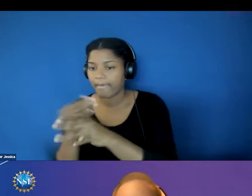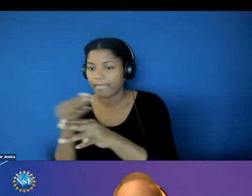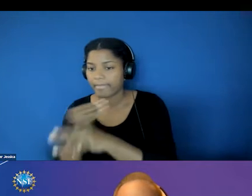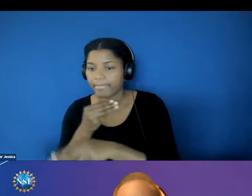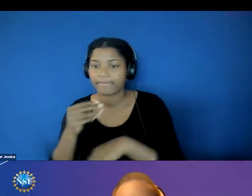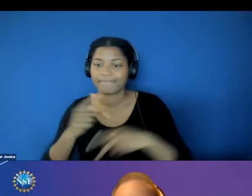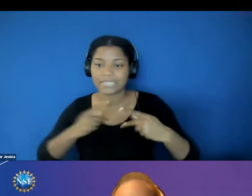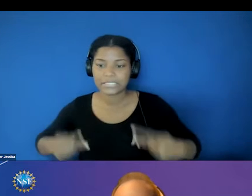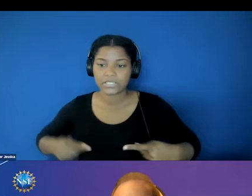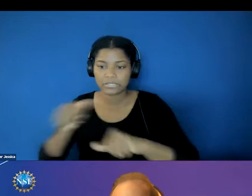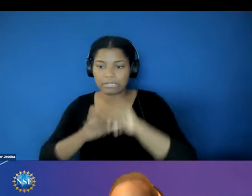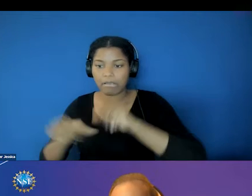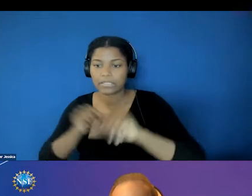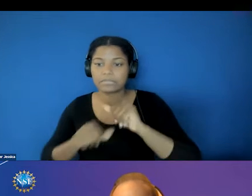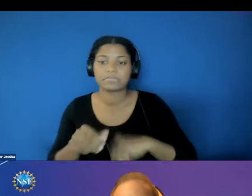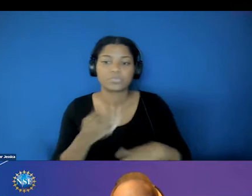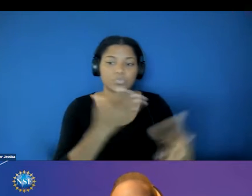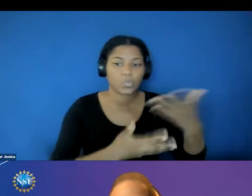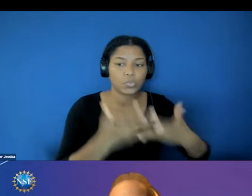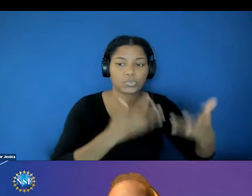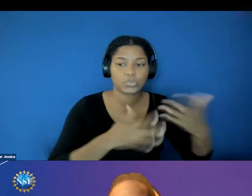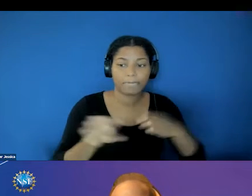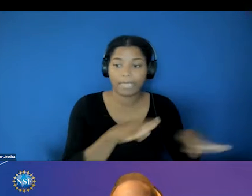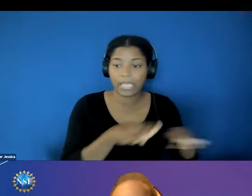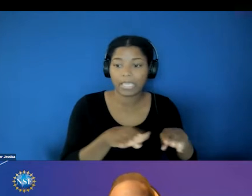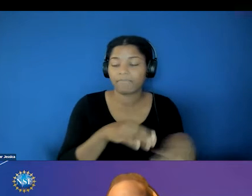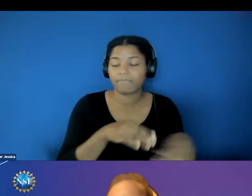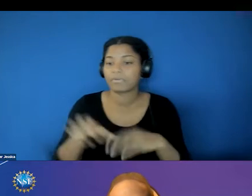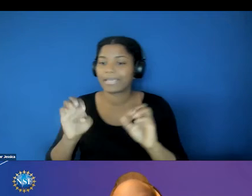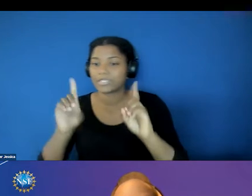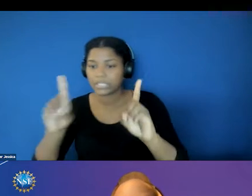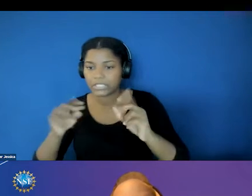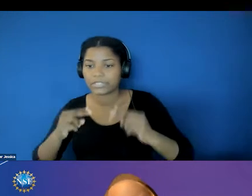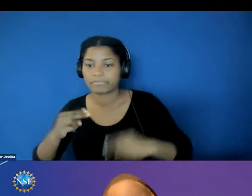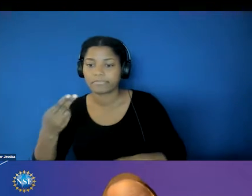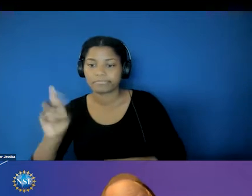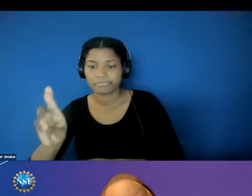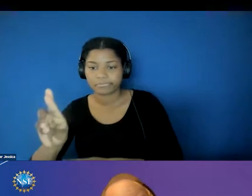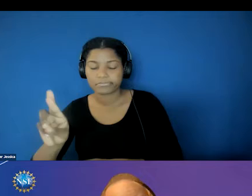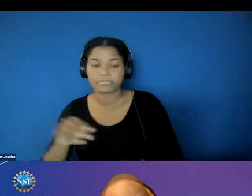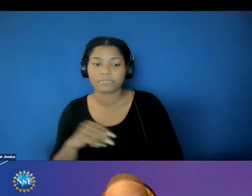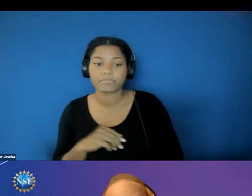Social Behavioral and Economic Sciences, and Education and Human Resources, which is now the,